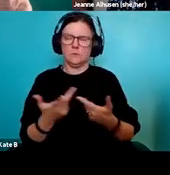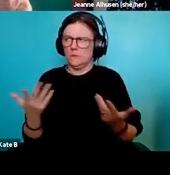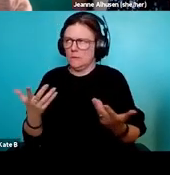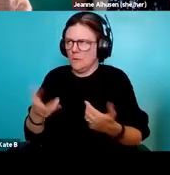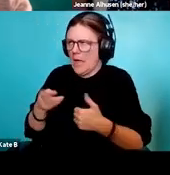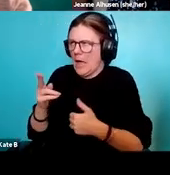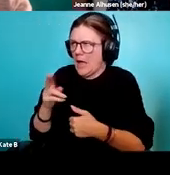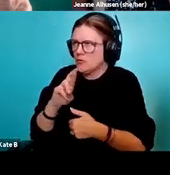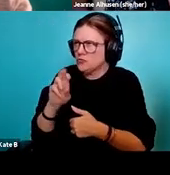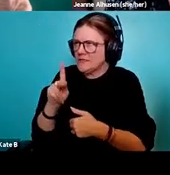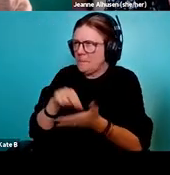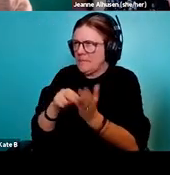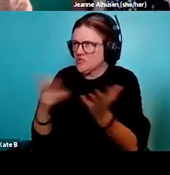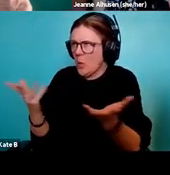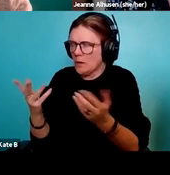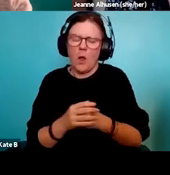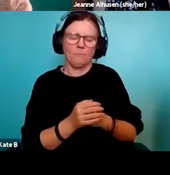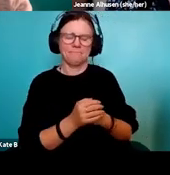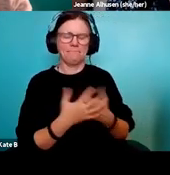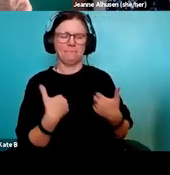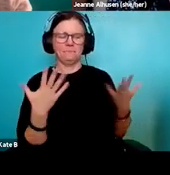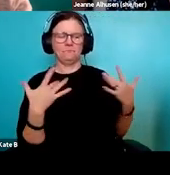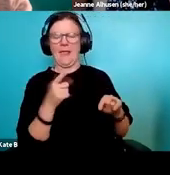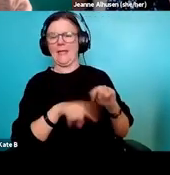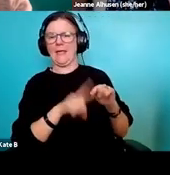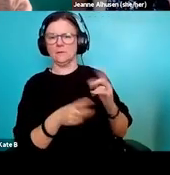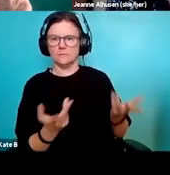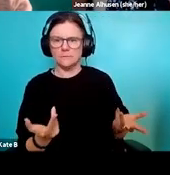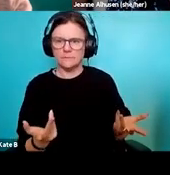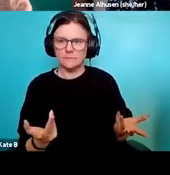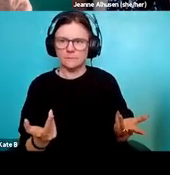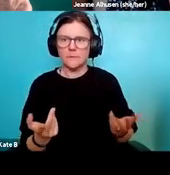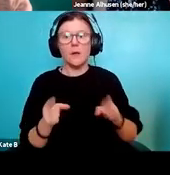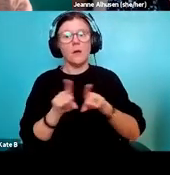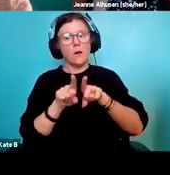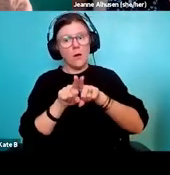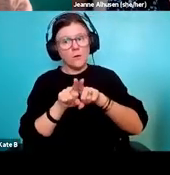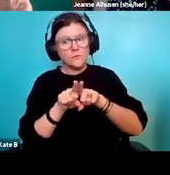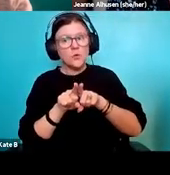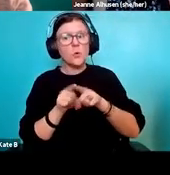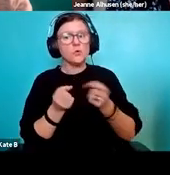high risk. And then we know that there is tremendous variability in the support provided ahead